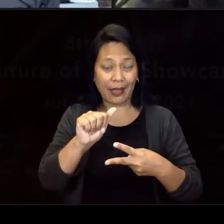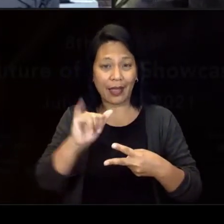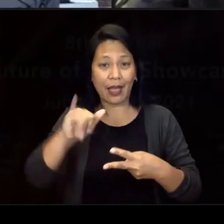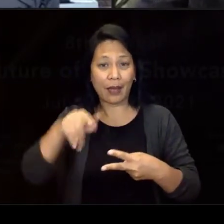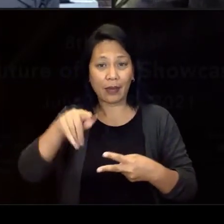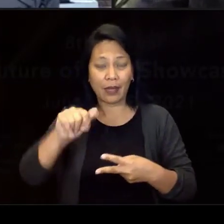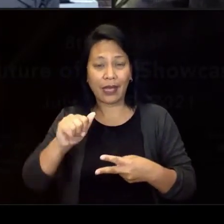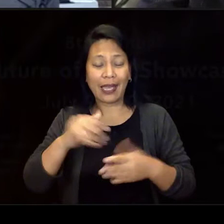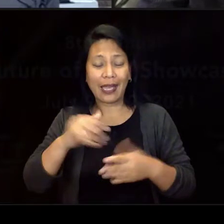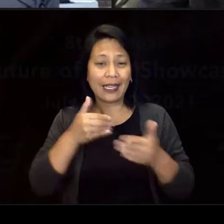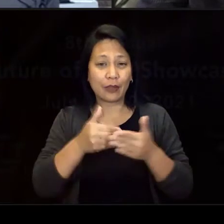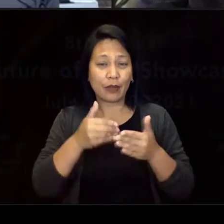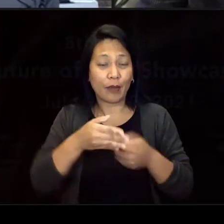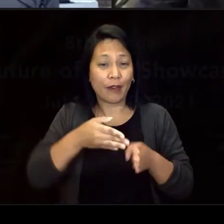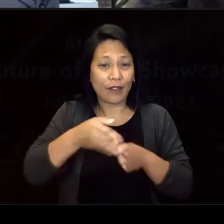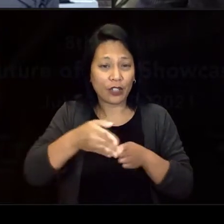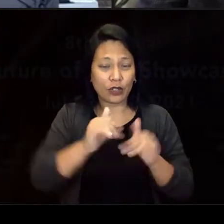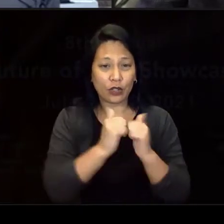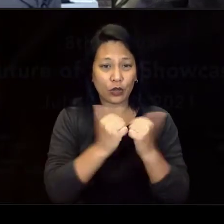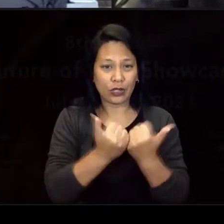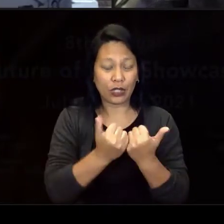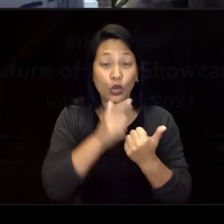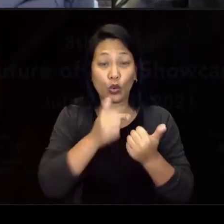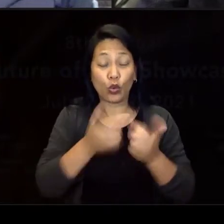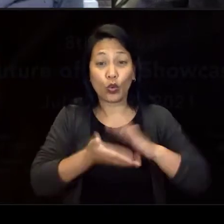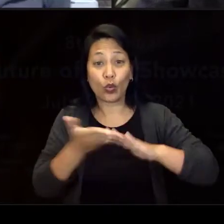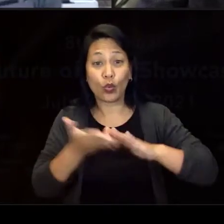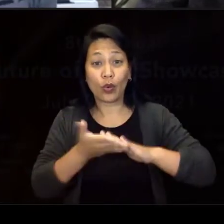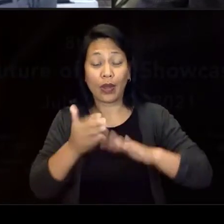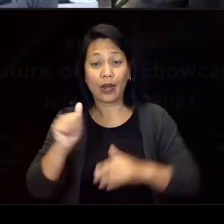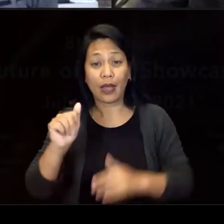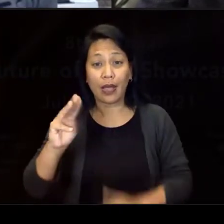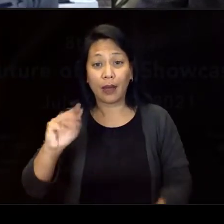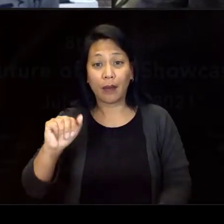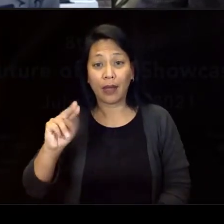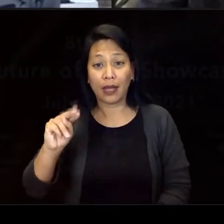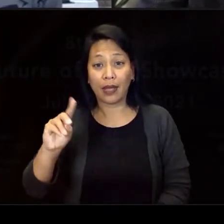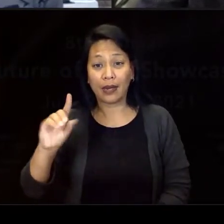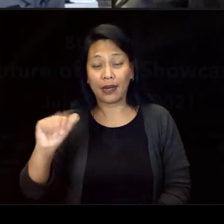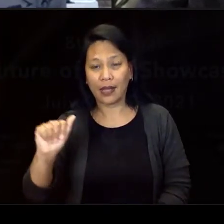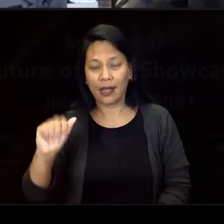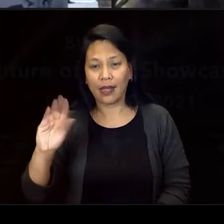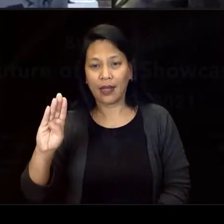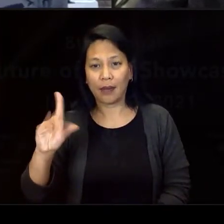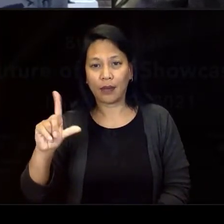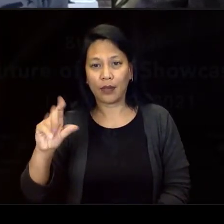Intimacy Professionals Association, led by Amanda Blumenthal that you can get accredited there in the states.